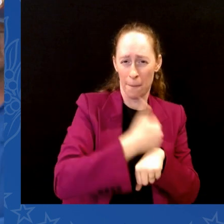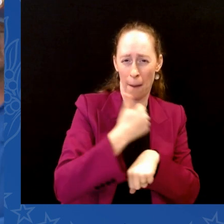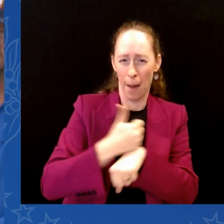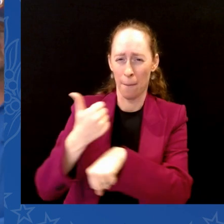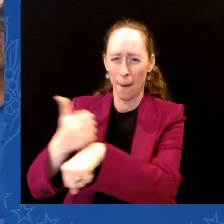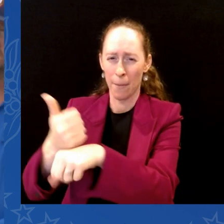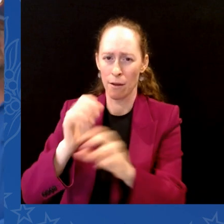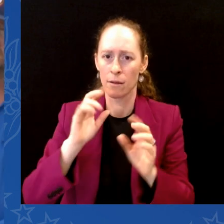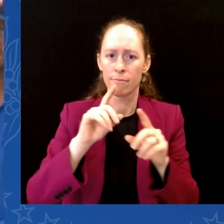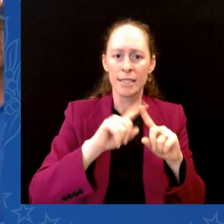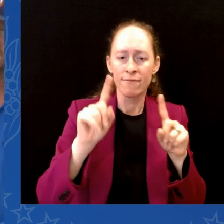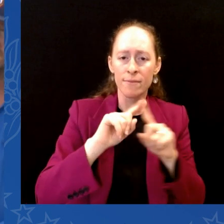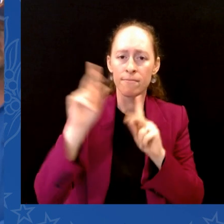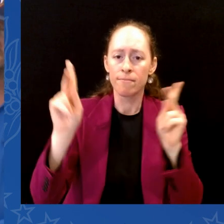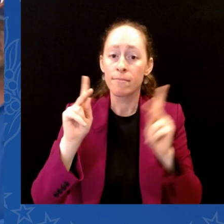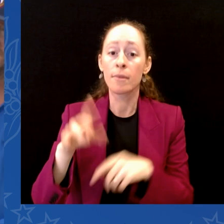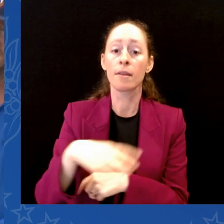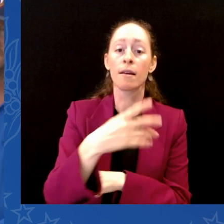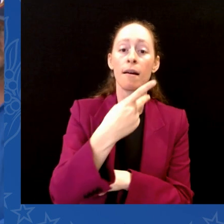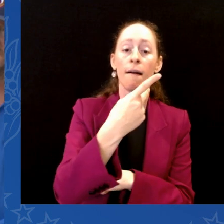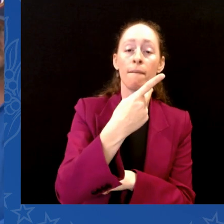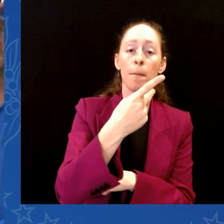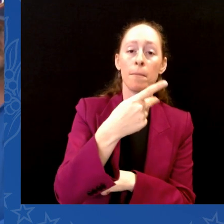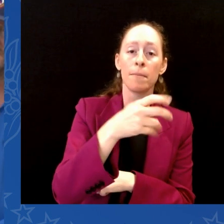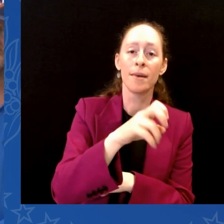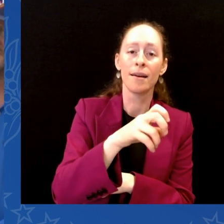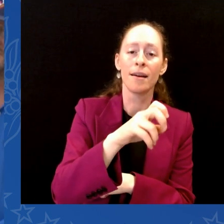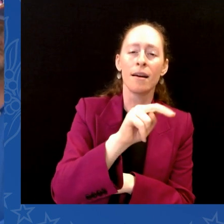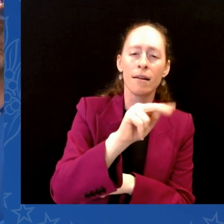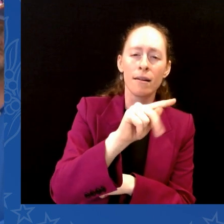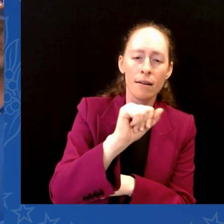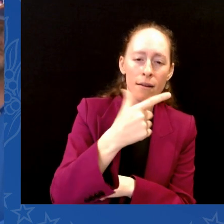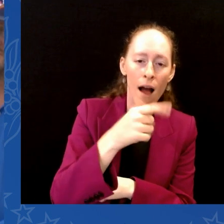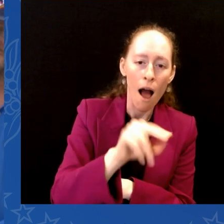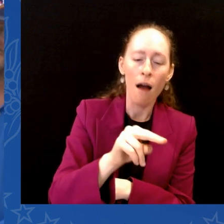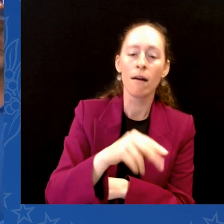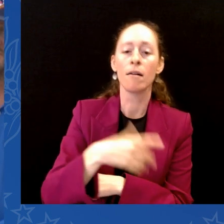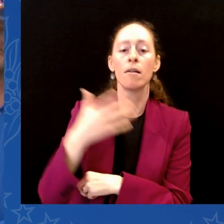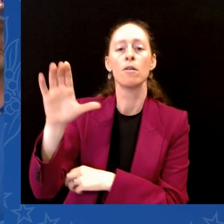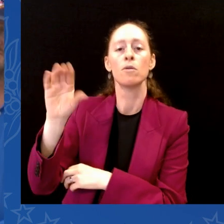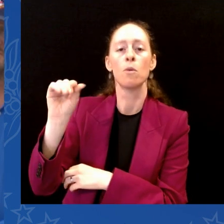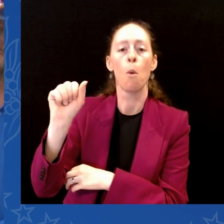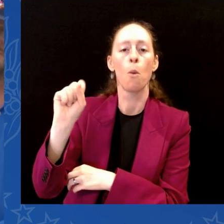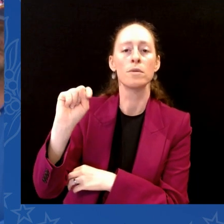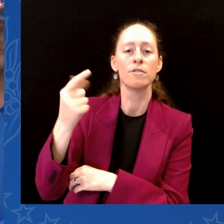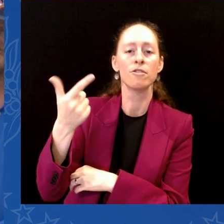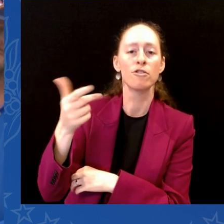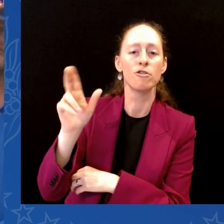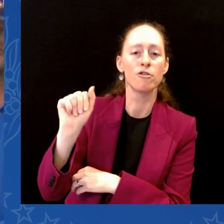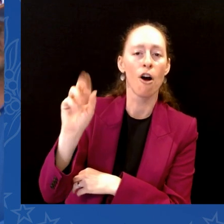other agencies so we'd be ready to respond immediately -- immediately -- working with state and local officials.